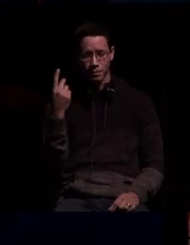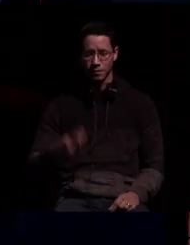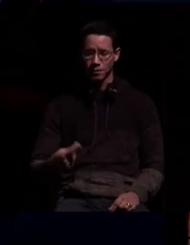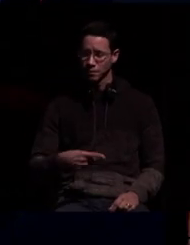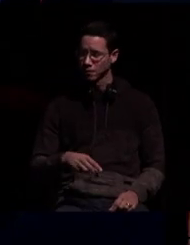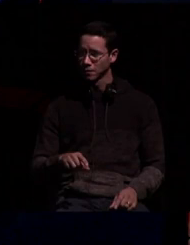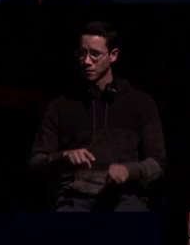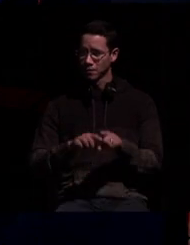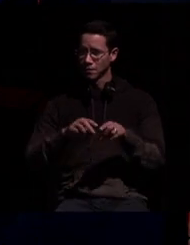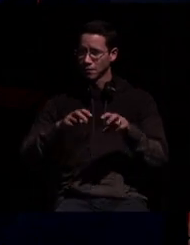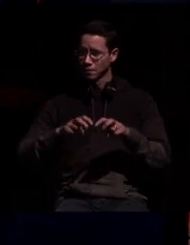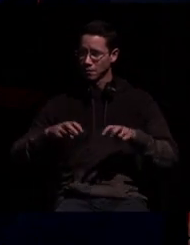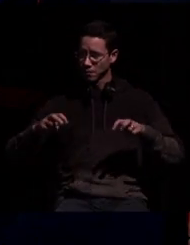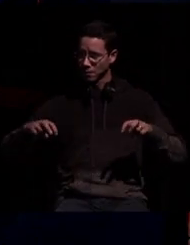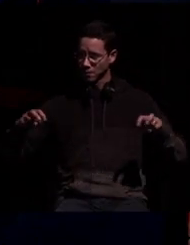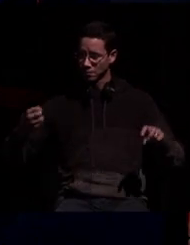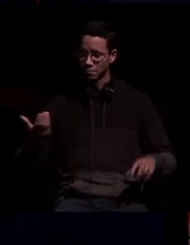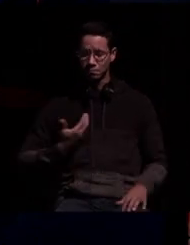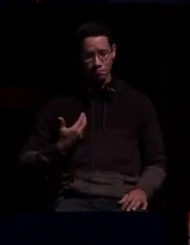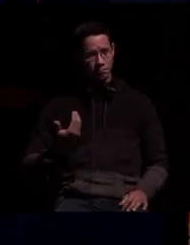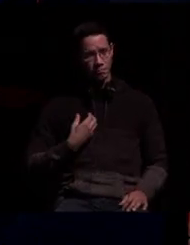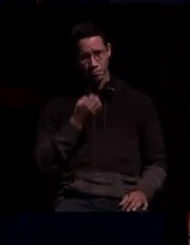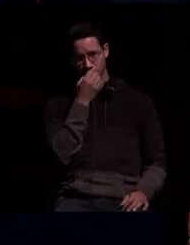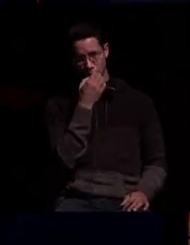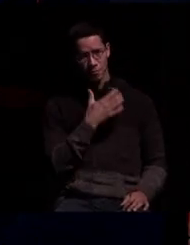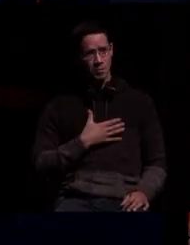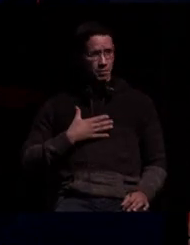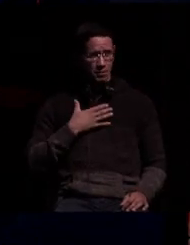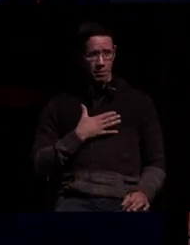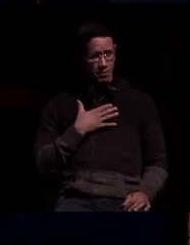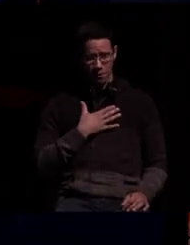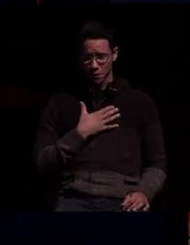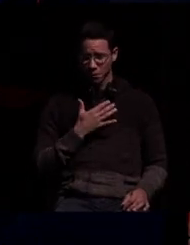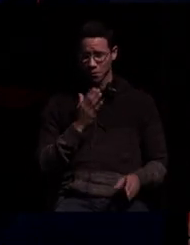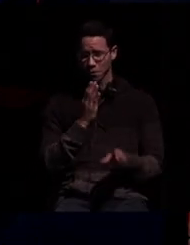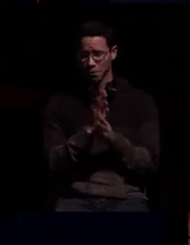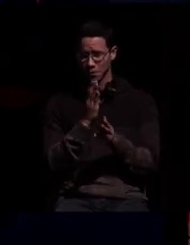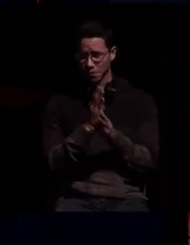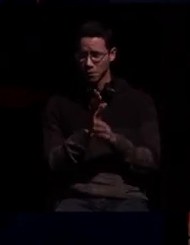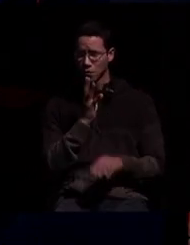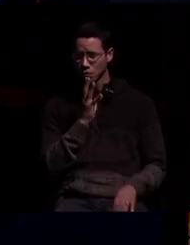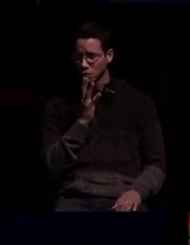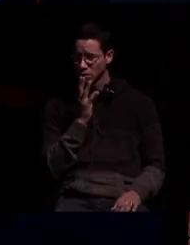my dear colleagues, that I have to pleasure to meet, and see Helio again.